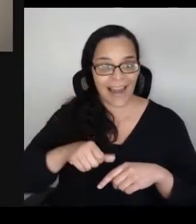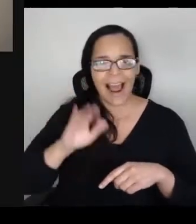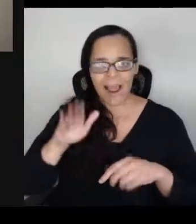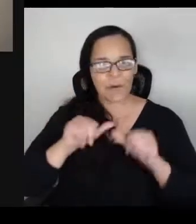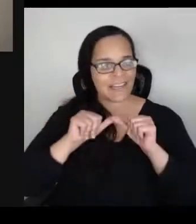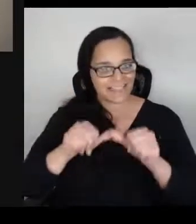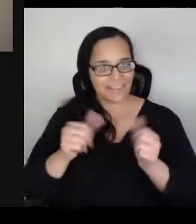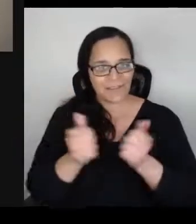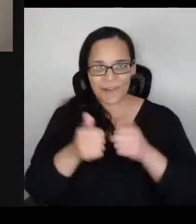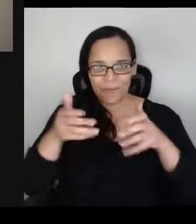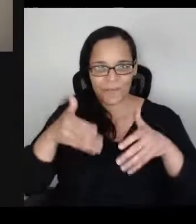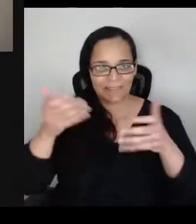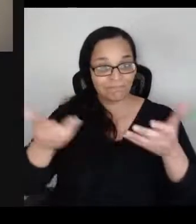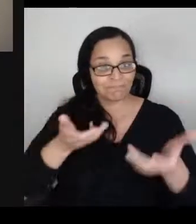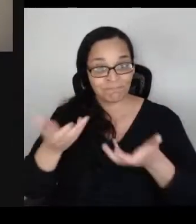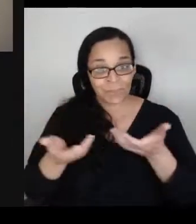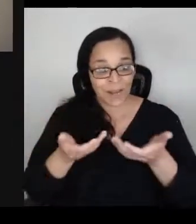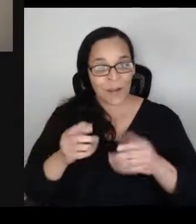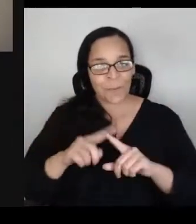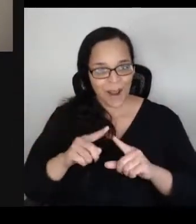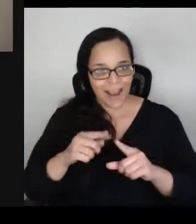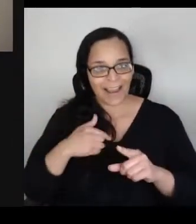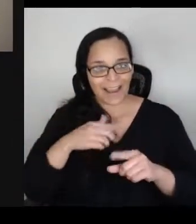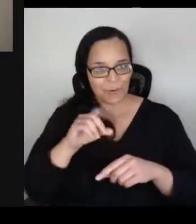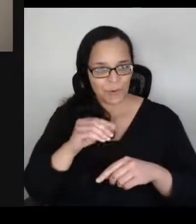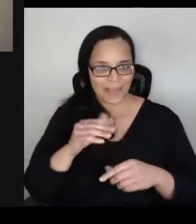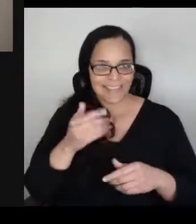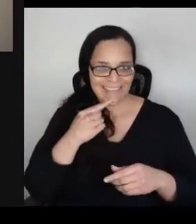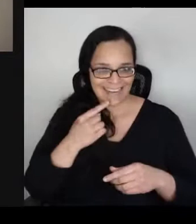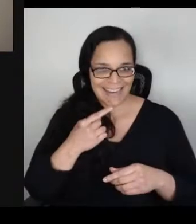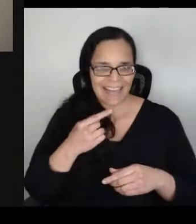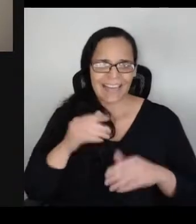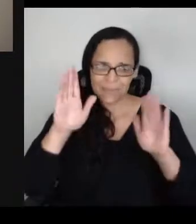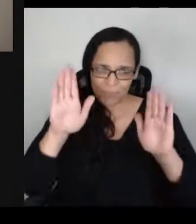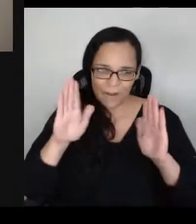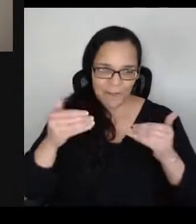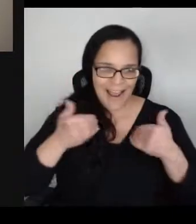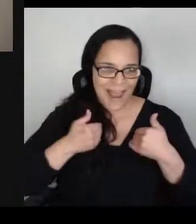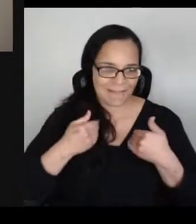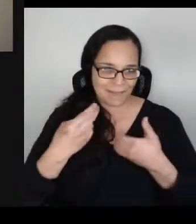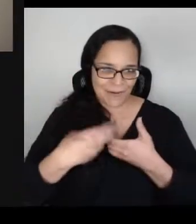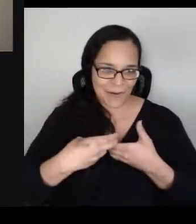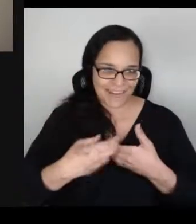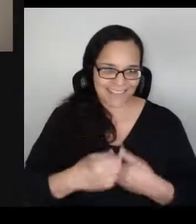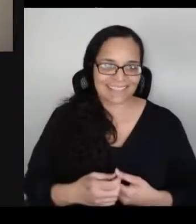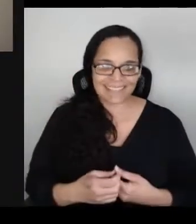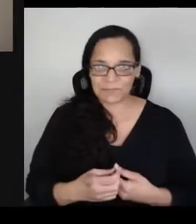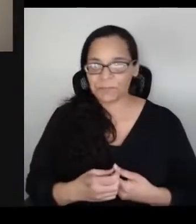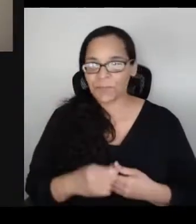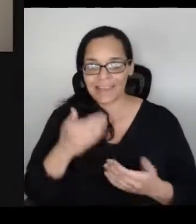but I do want to say it's wonderful to have you here. Thank you. Cynthia Garcia?